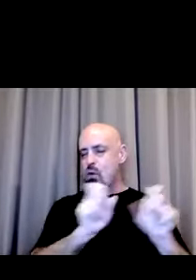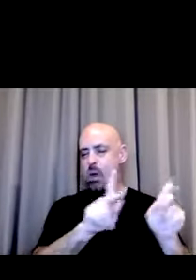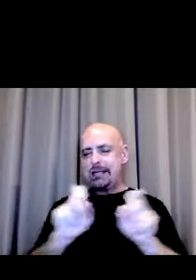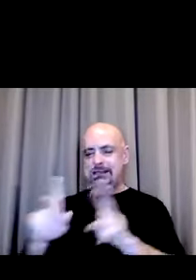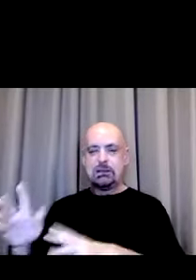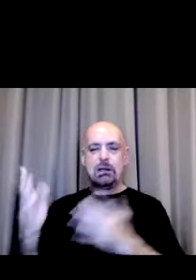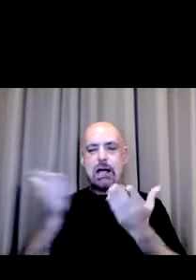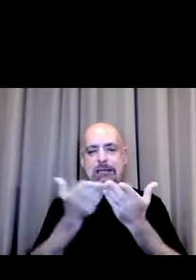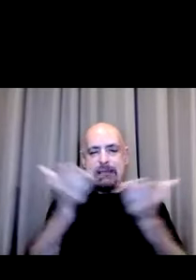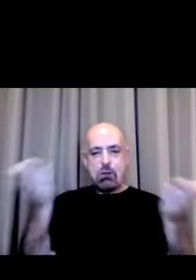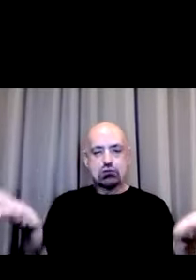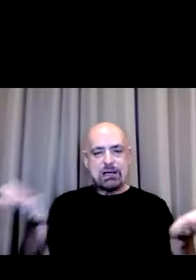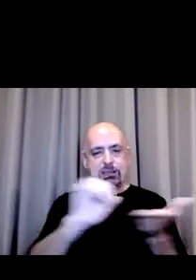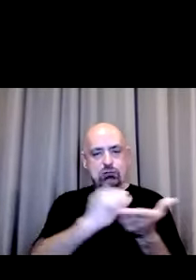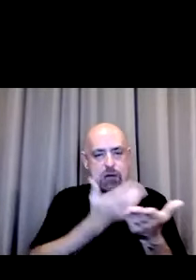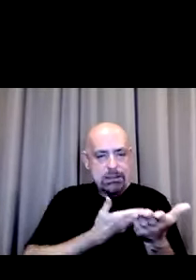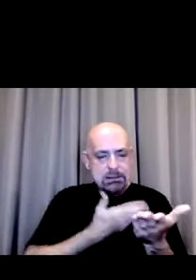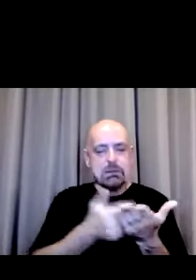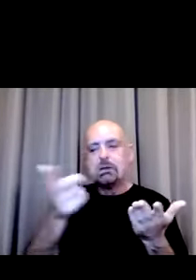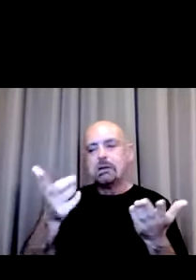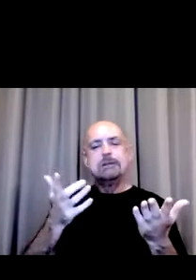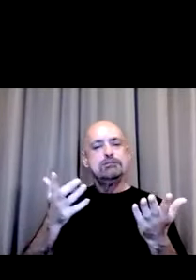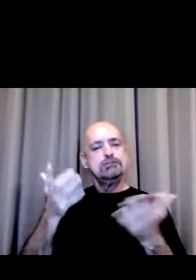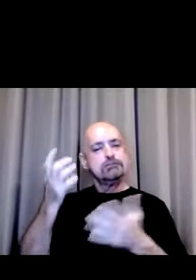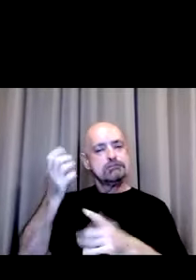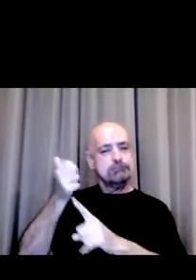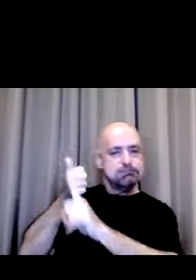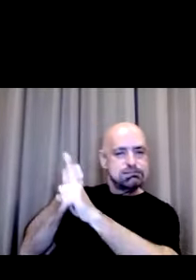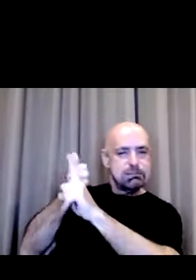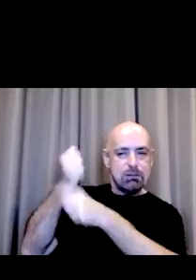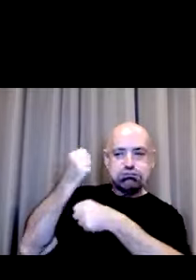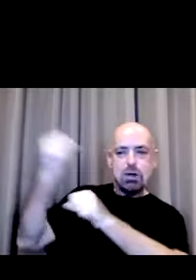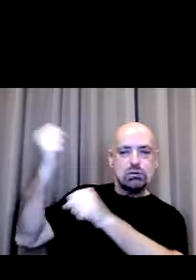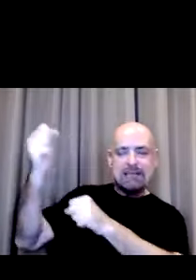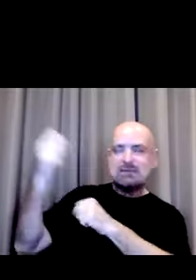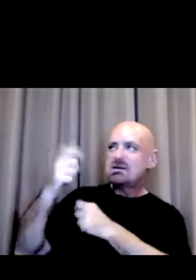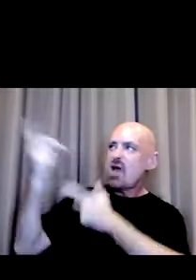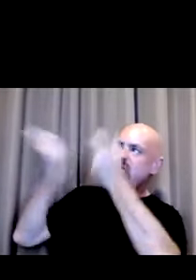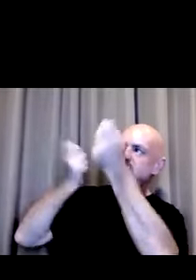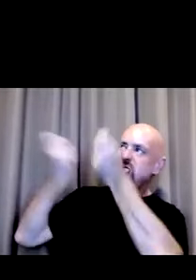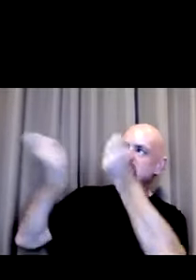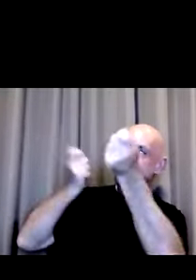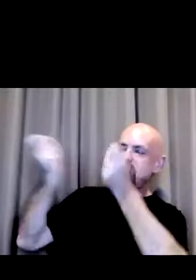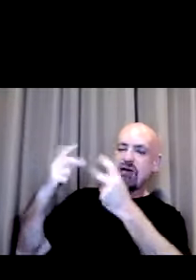crosses over the eighteenth century. Among Mary Wollstonecraft path